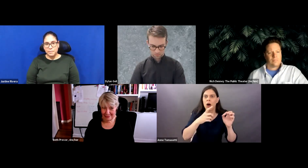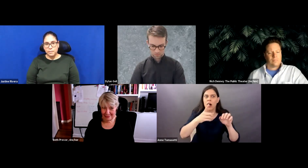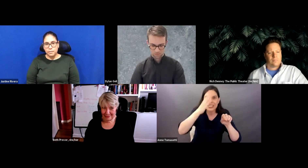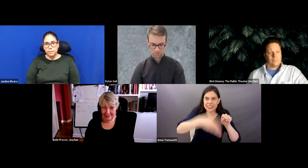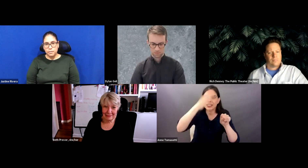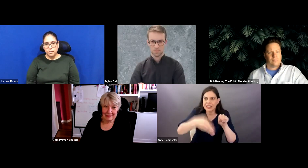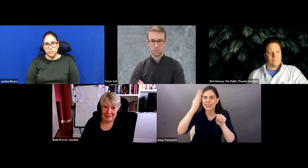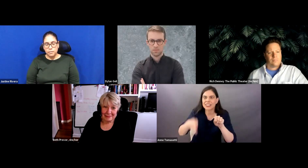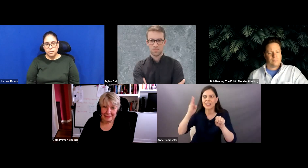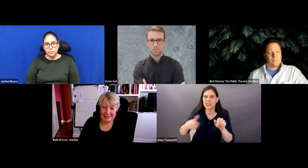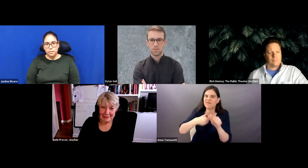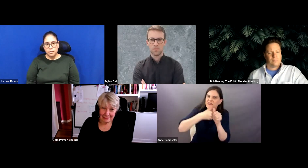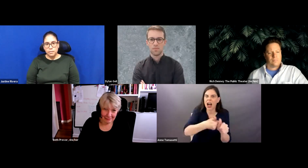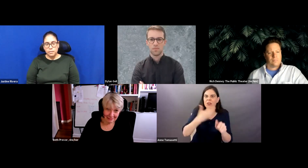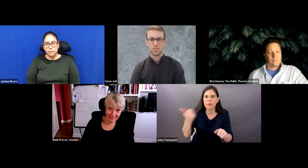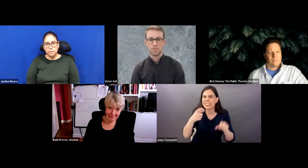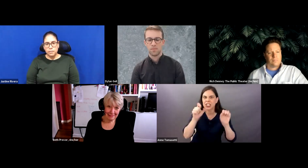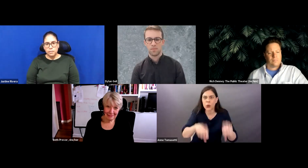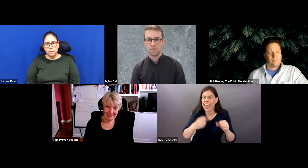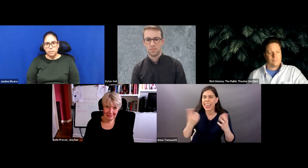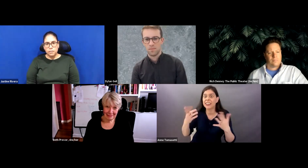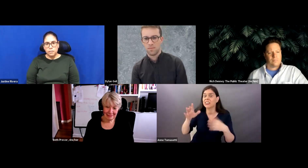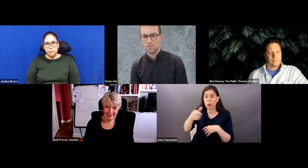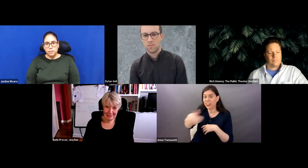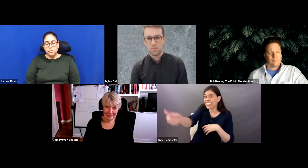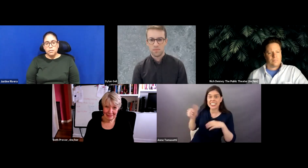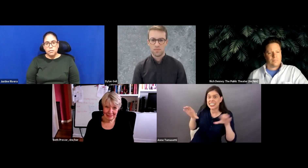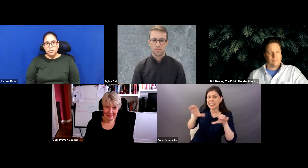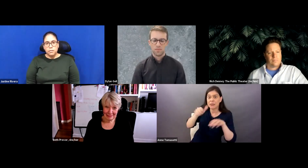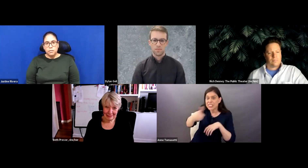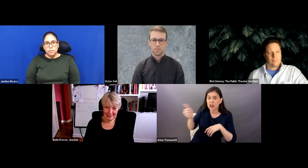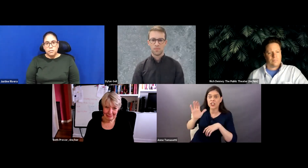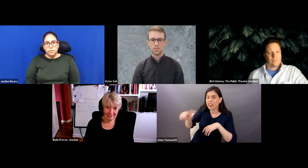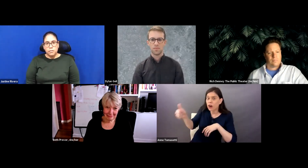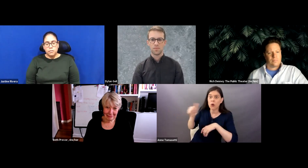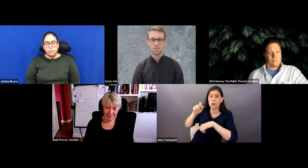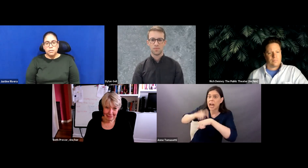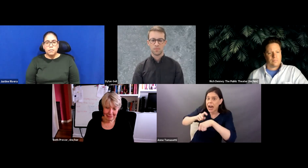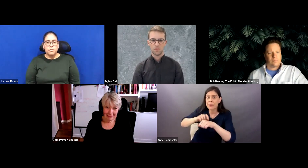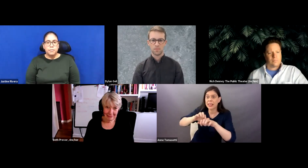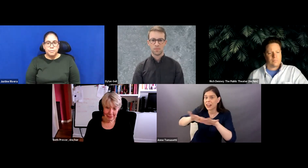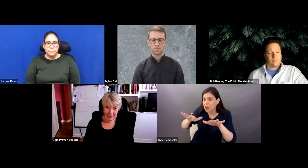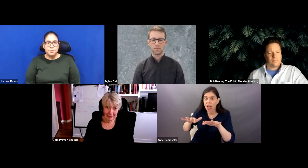told them that they needed to end exactly when they saw the captions, because they weren't able to go on afterwards,